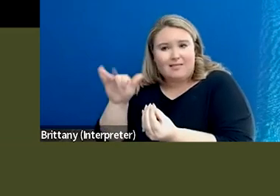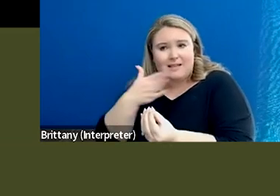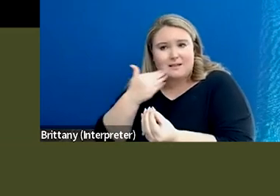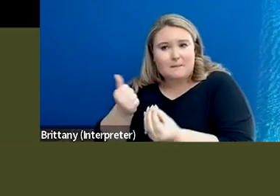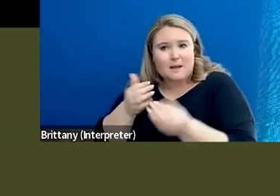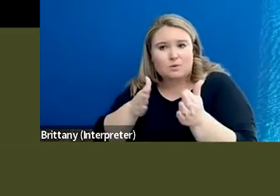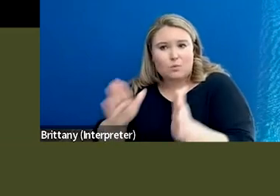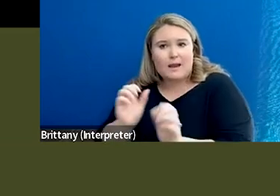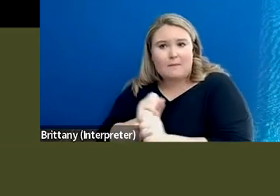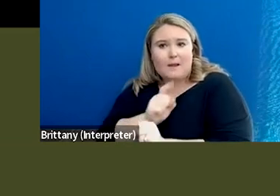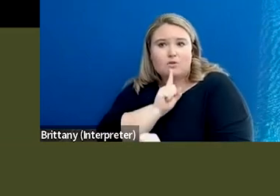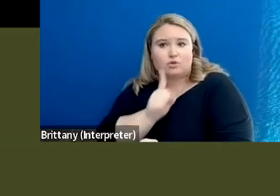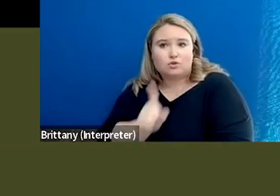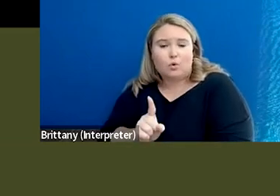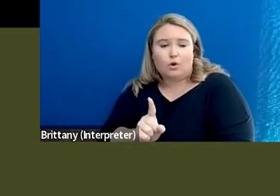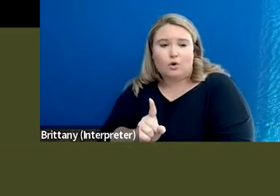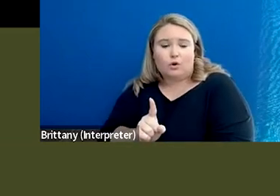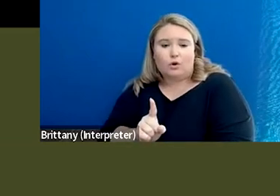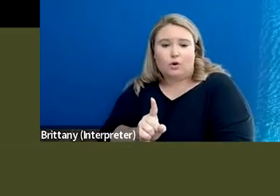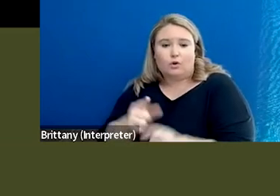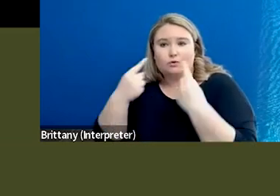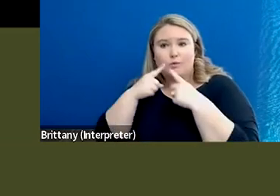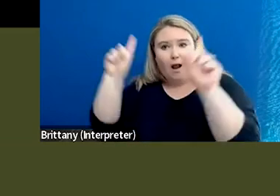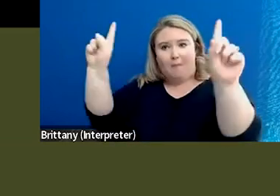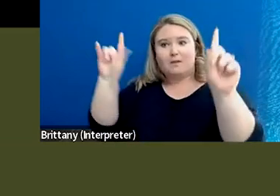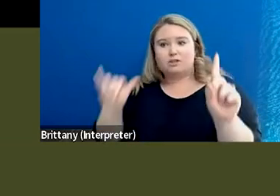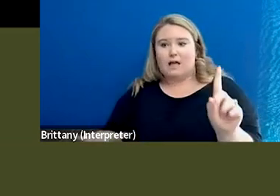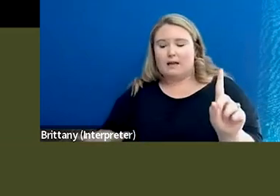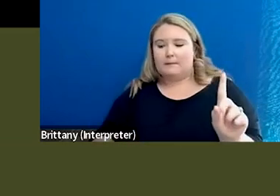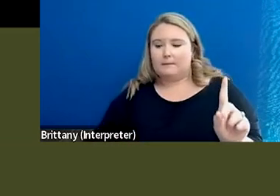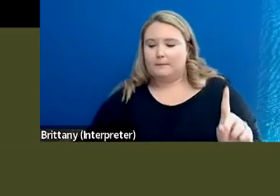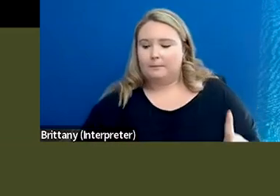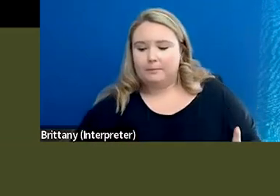that you get what you need done. [Melissa] And I also been writing to some of these